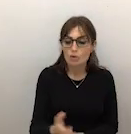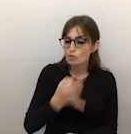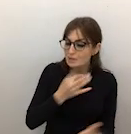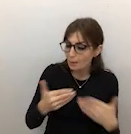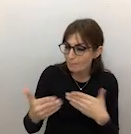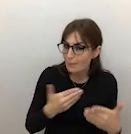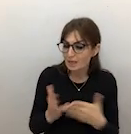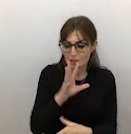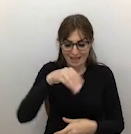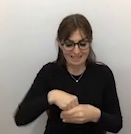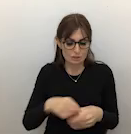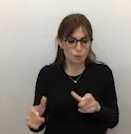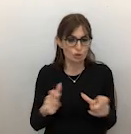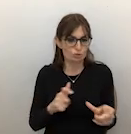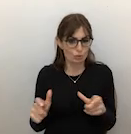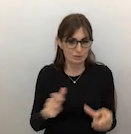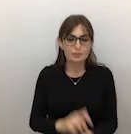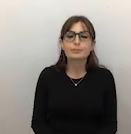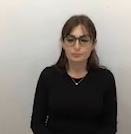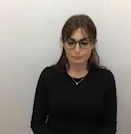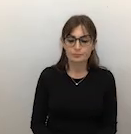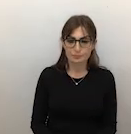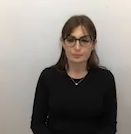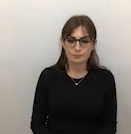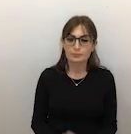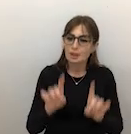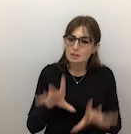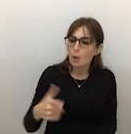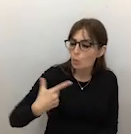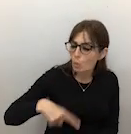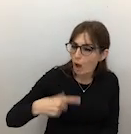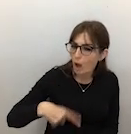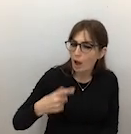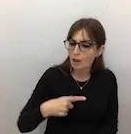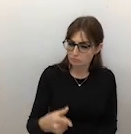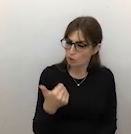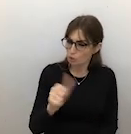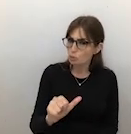risk management, and internal controls. Let's begin by exploring why boards use committees.